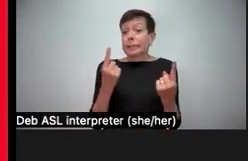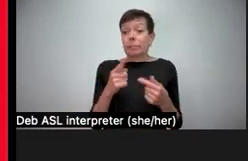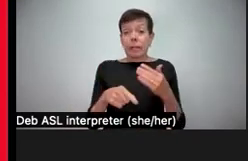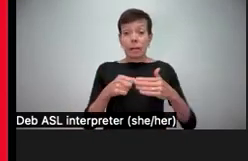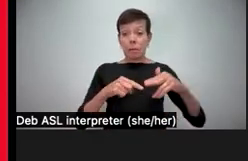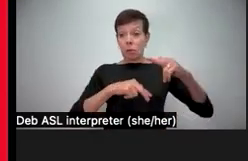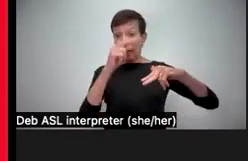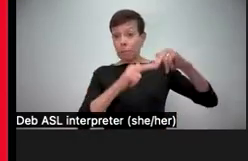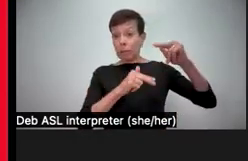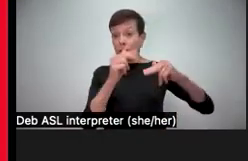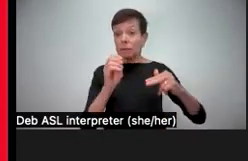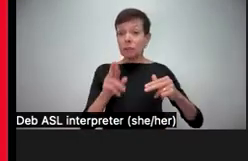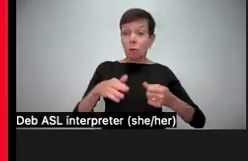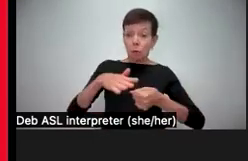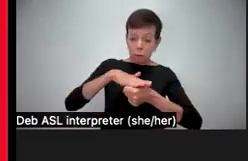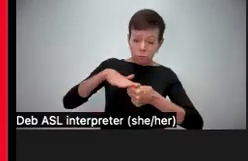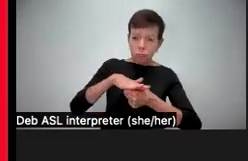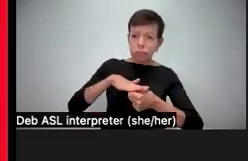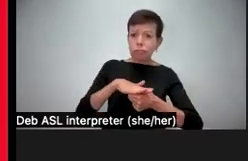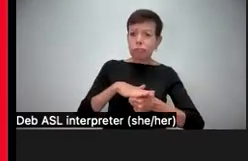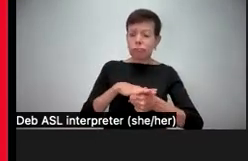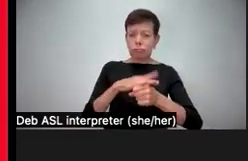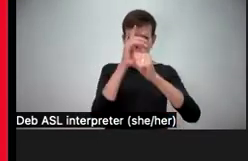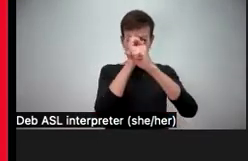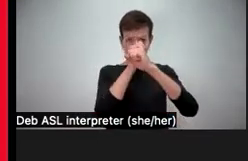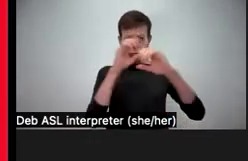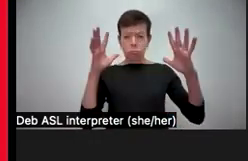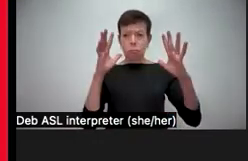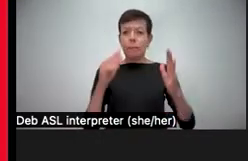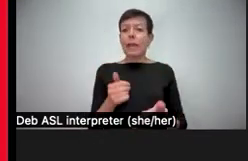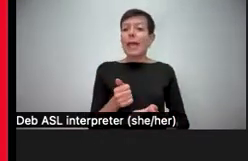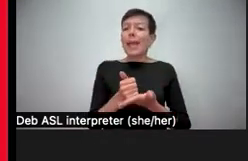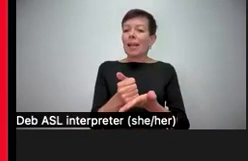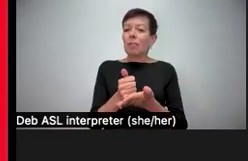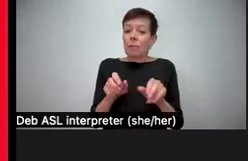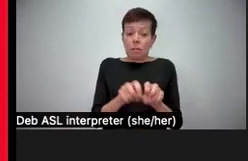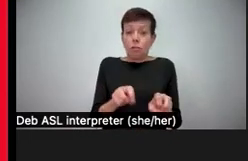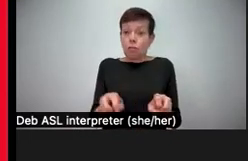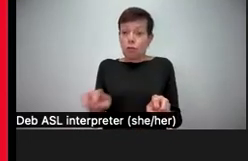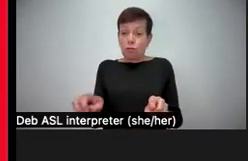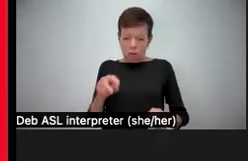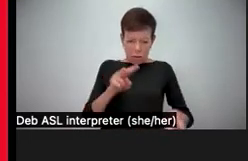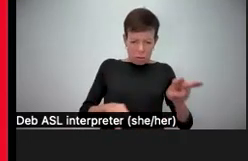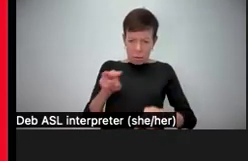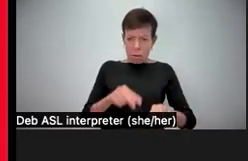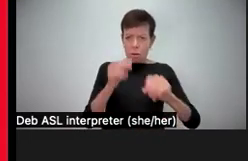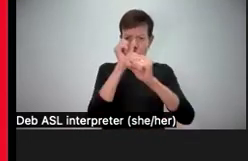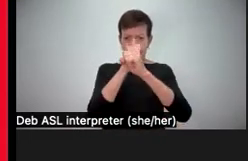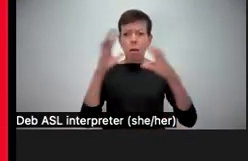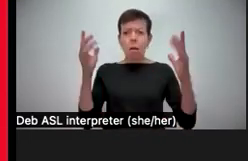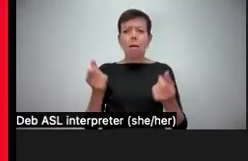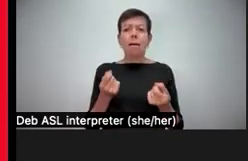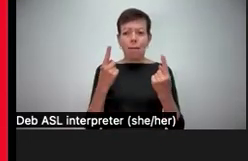anything that you think will help the assessors understand your plans a little bit better.